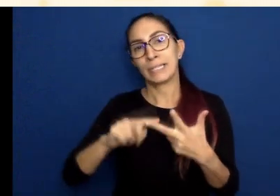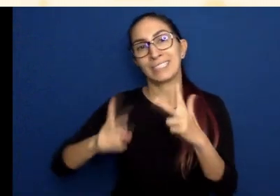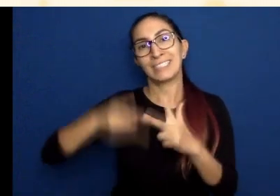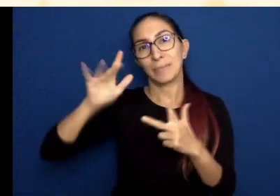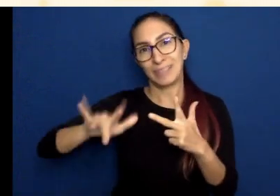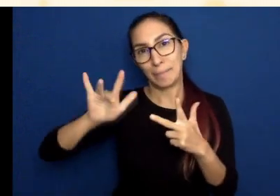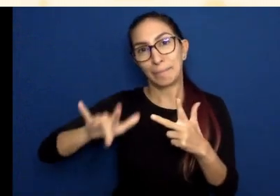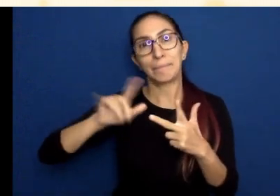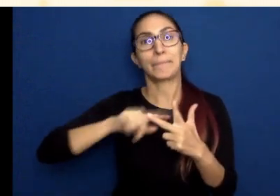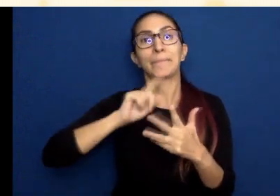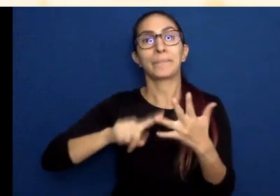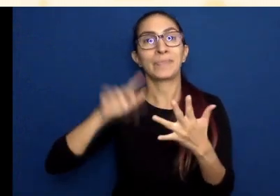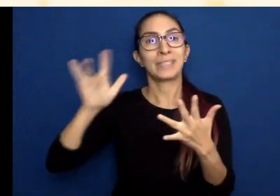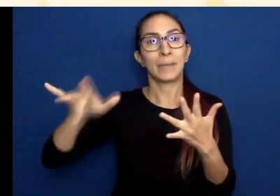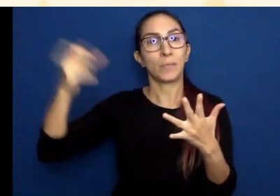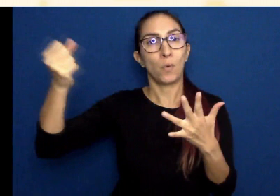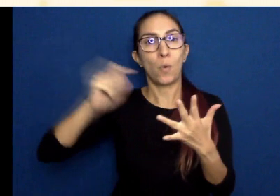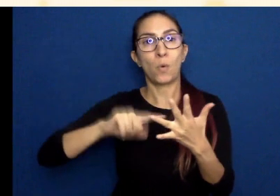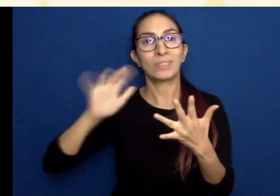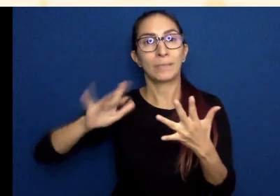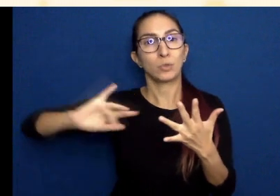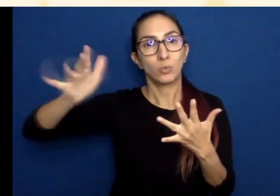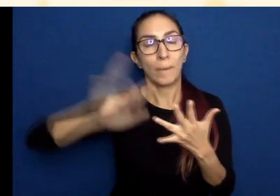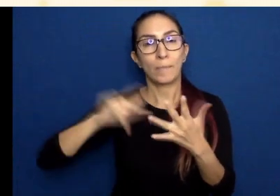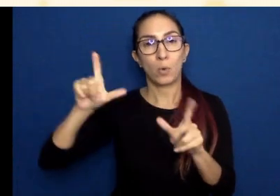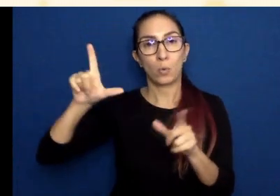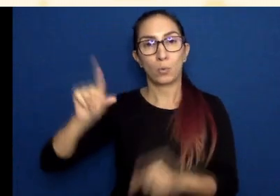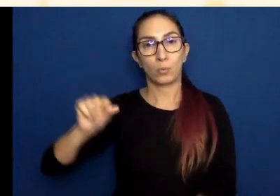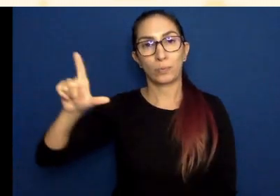tap and swipe, two-pinch zoom, and press and long hold.